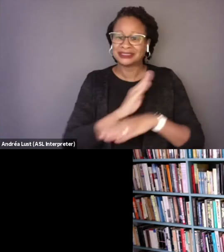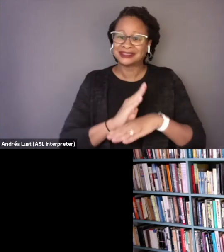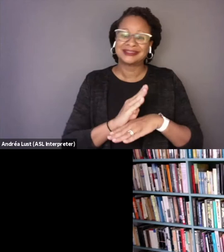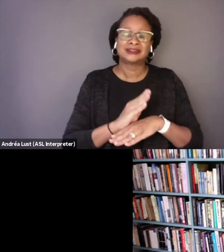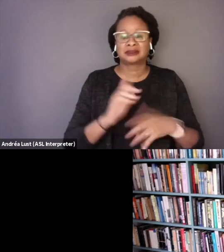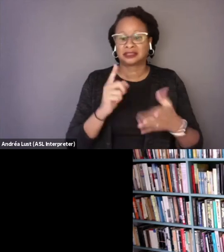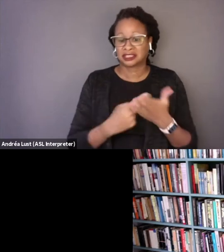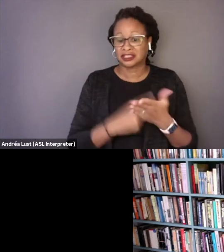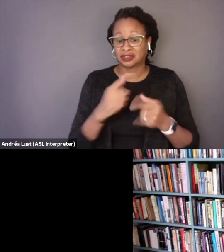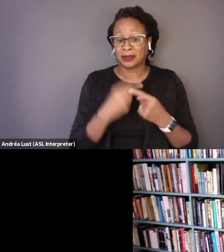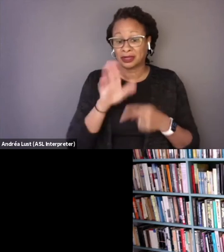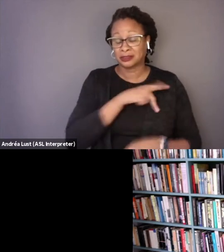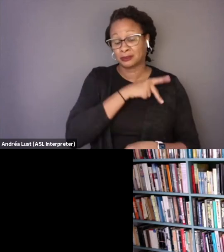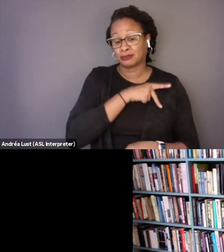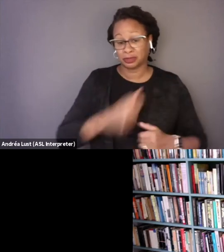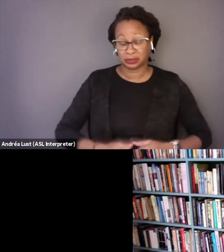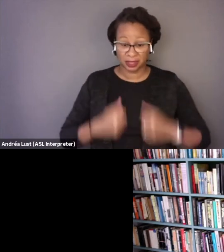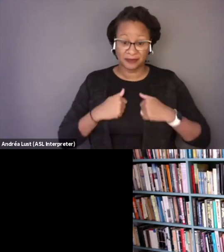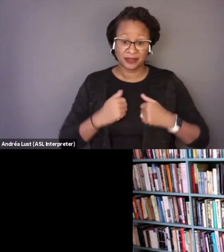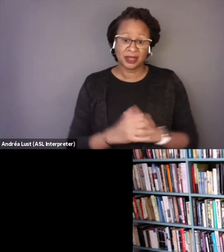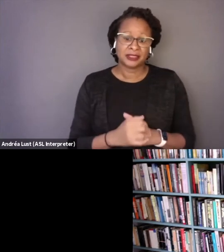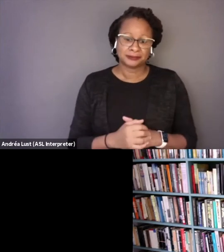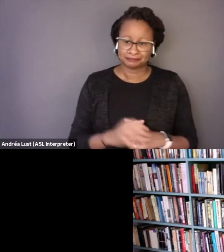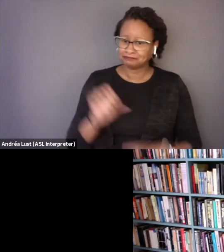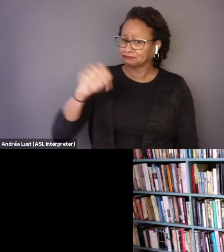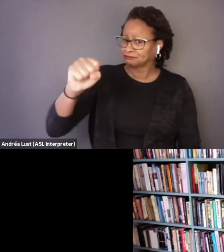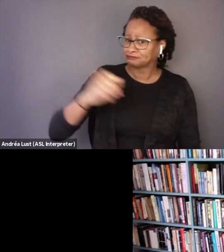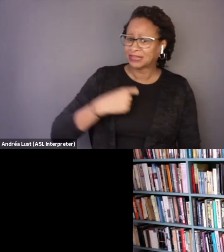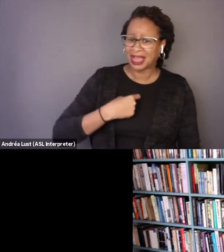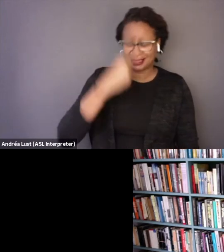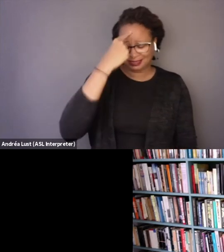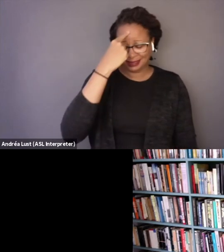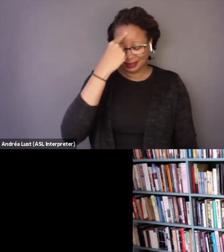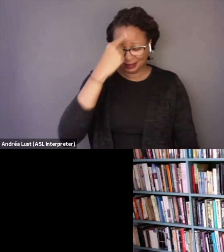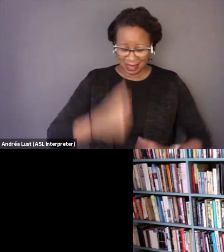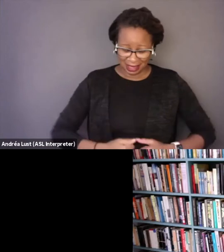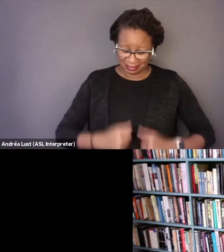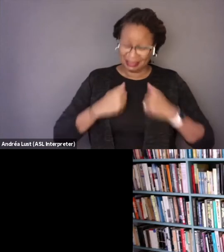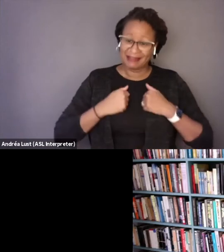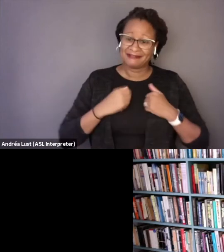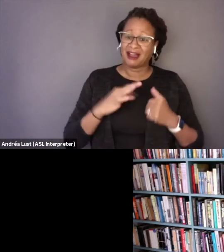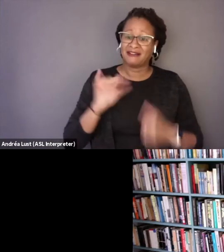Yeah, I think that in France there's been controversy about the stewardship of his legacy.